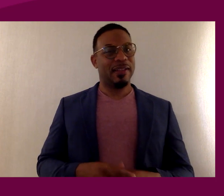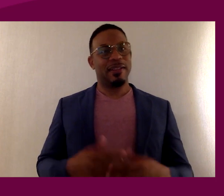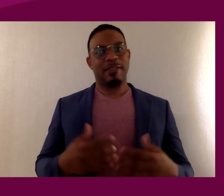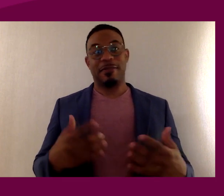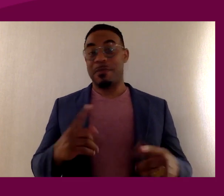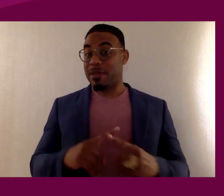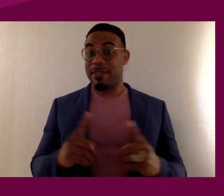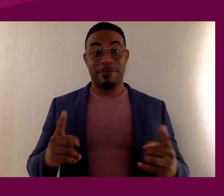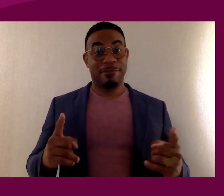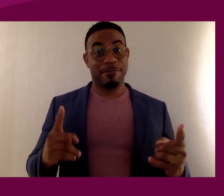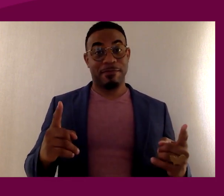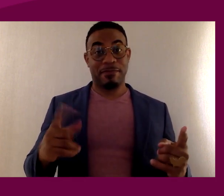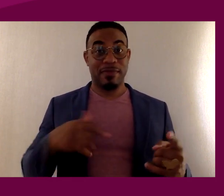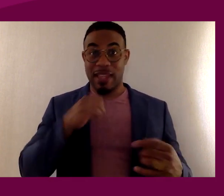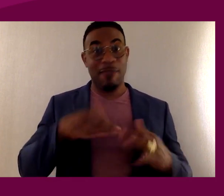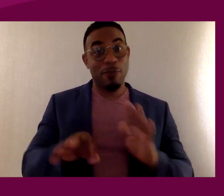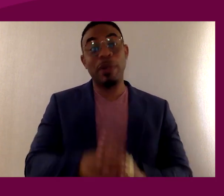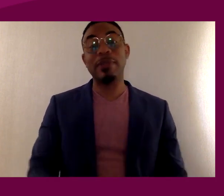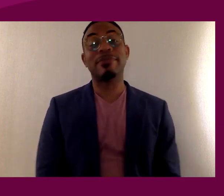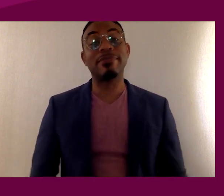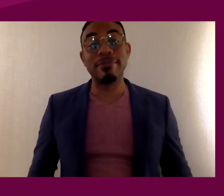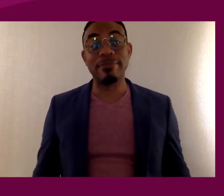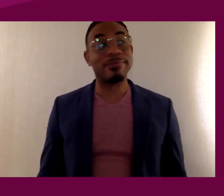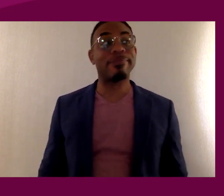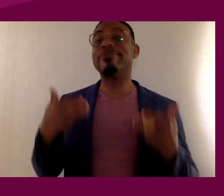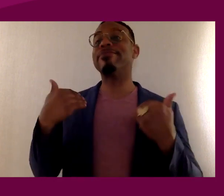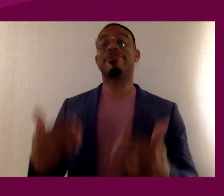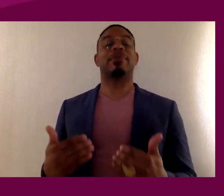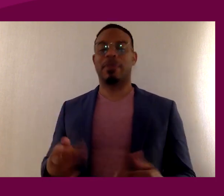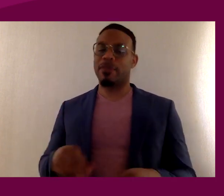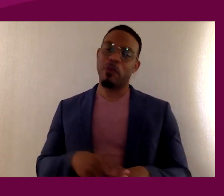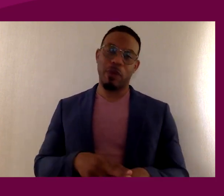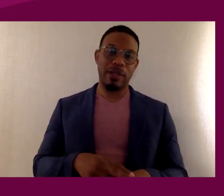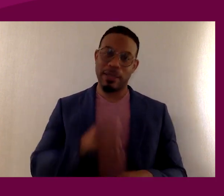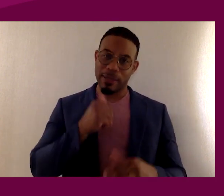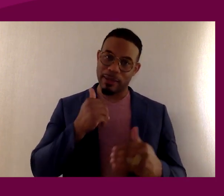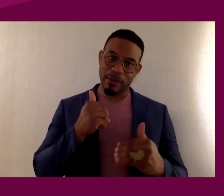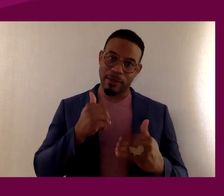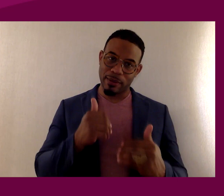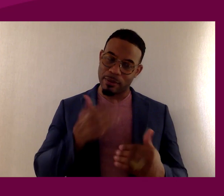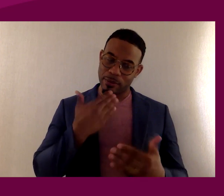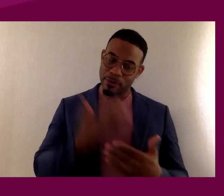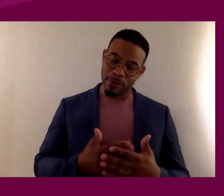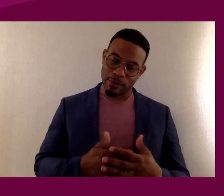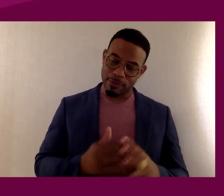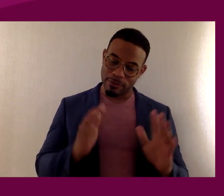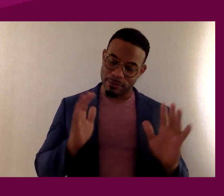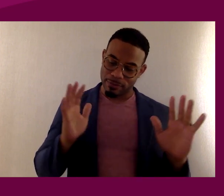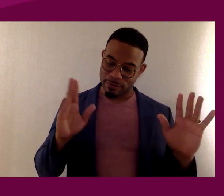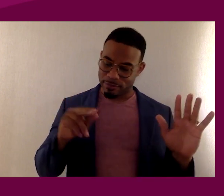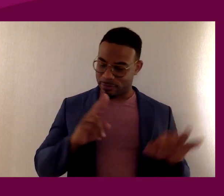no, this isn't right. But I didn't have a choice. So I went with it. And of course it didn't go